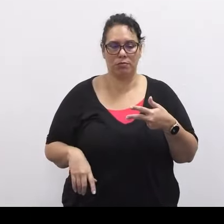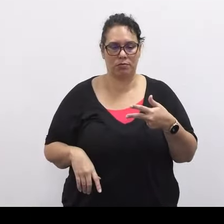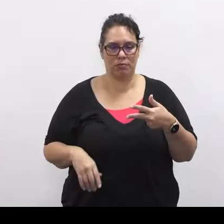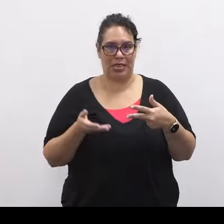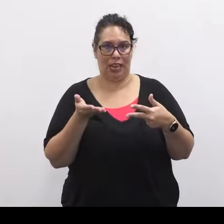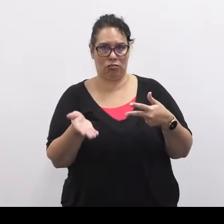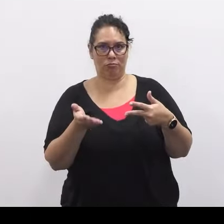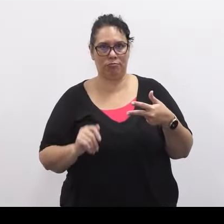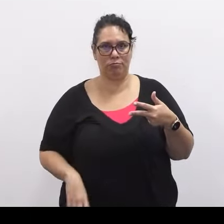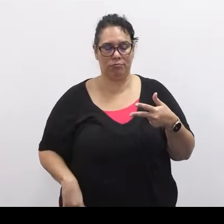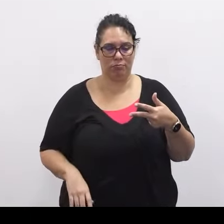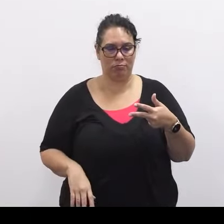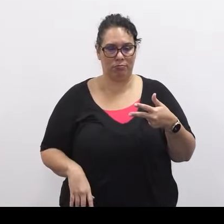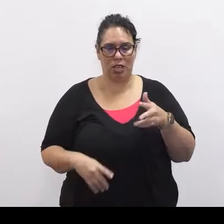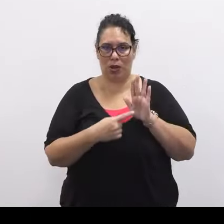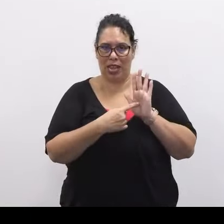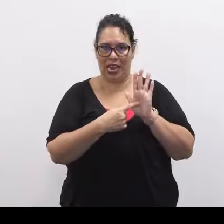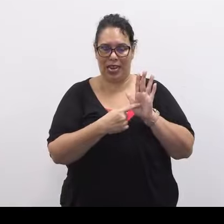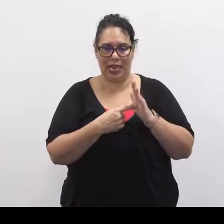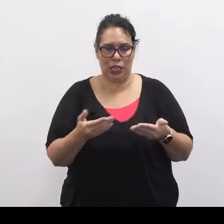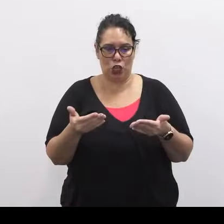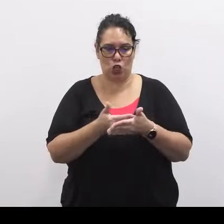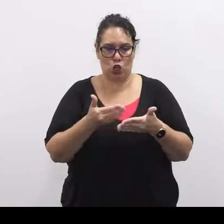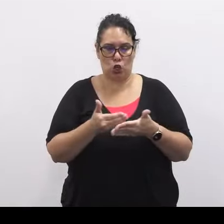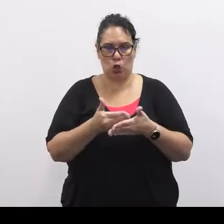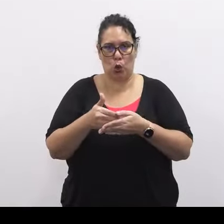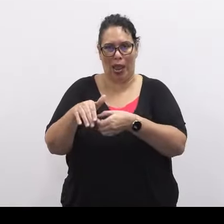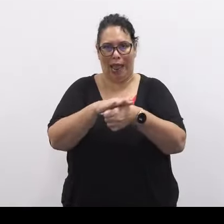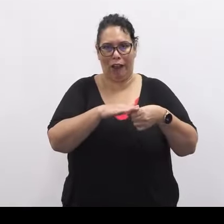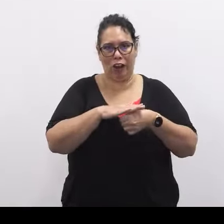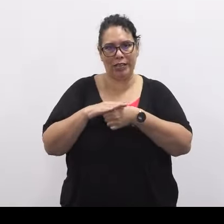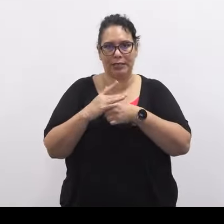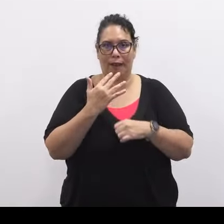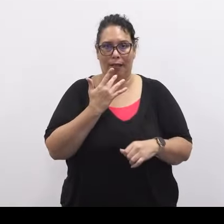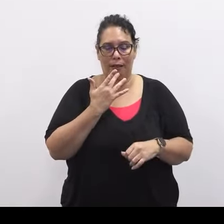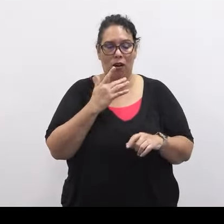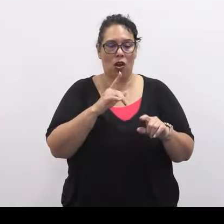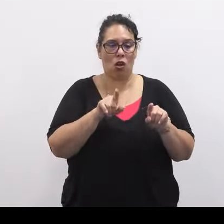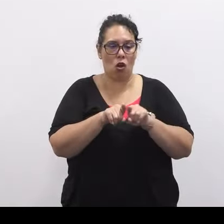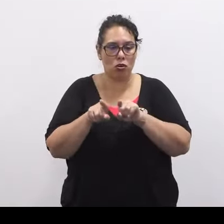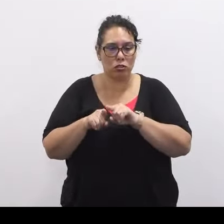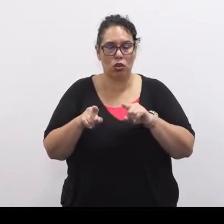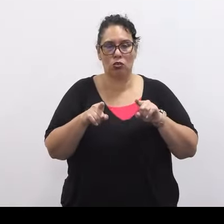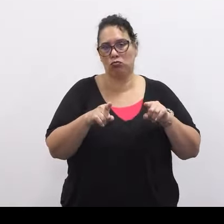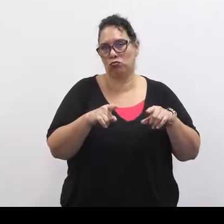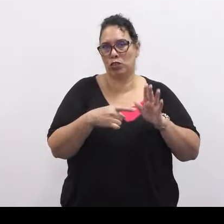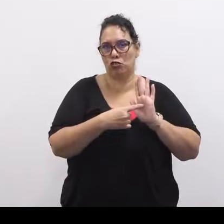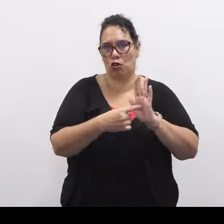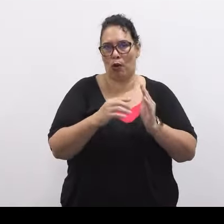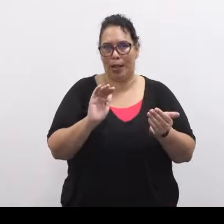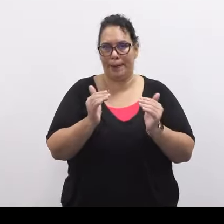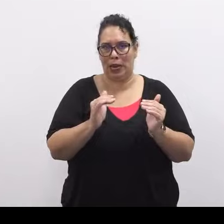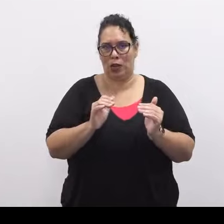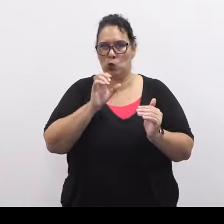And we've indicated the new trustee areas in color, but we've also shown just a comparison to the old trustee areas